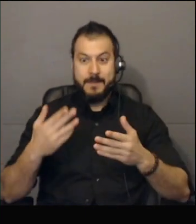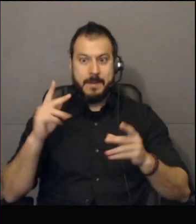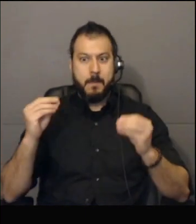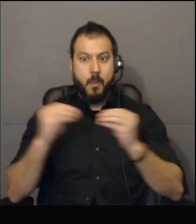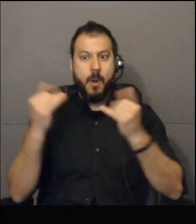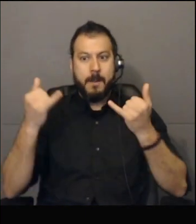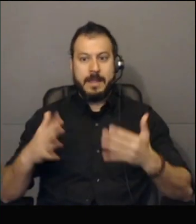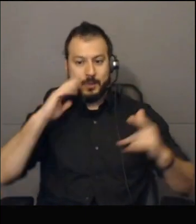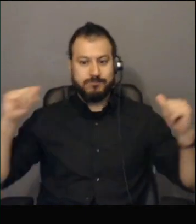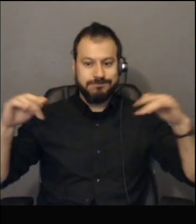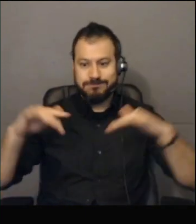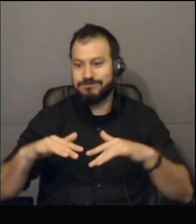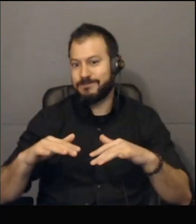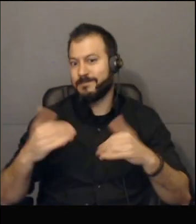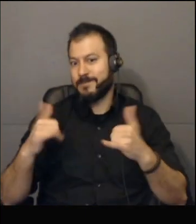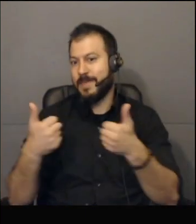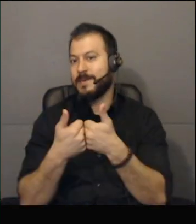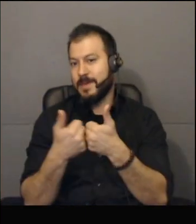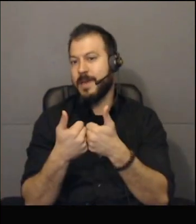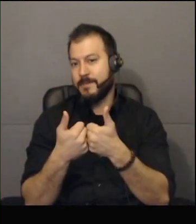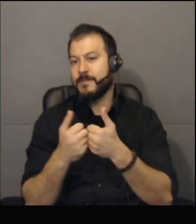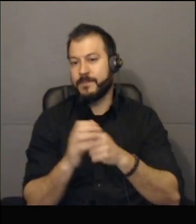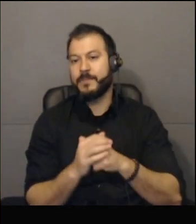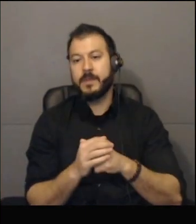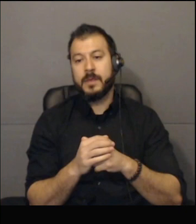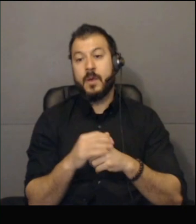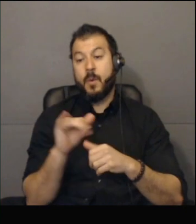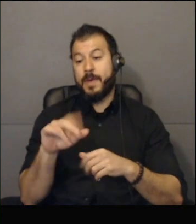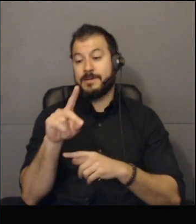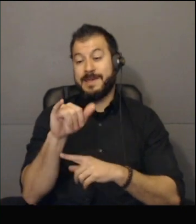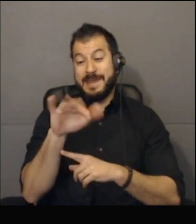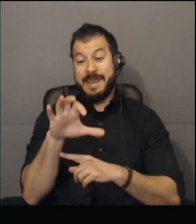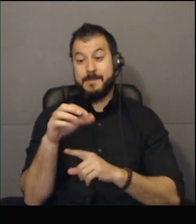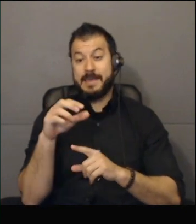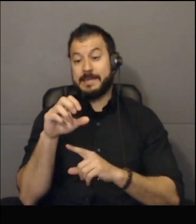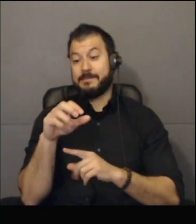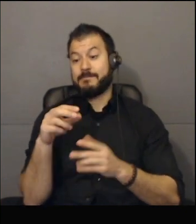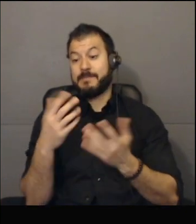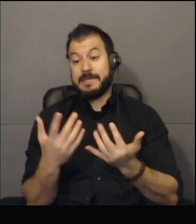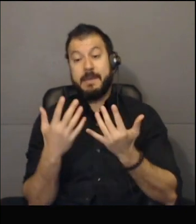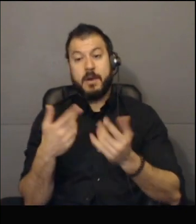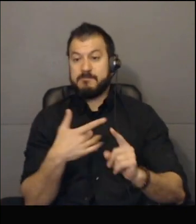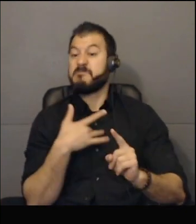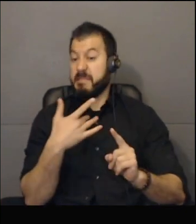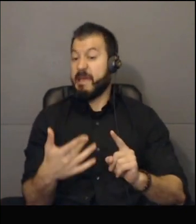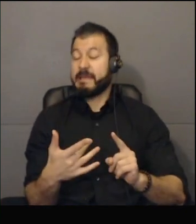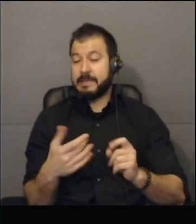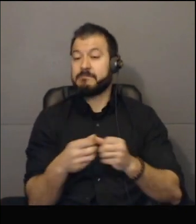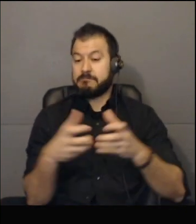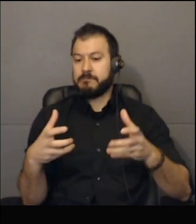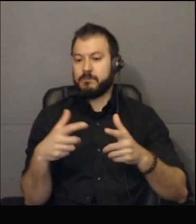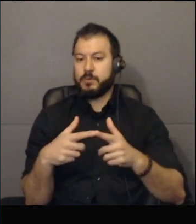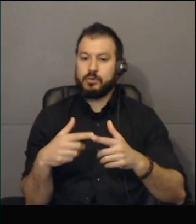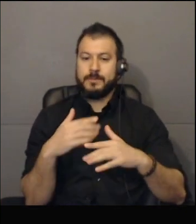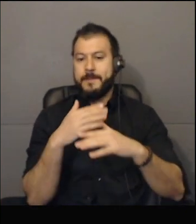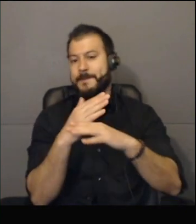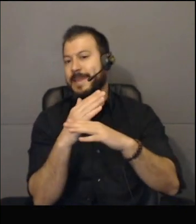Now, while dynamic standby, which was discussed by Dimitras, is a likely scaling method to mitigate to mitigate spikes